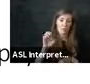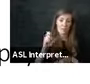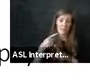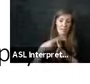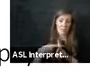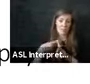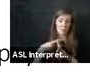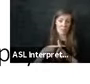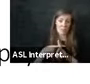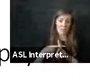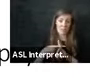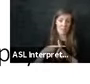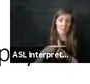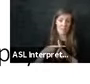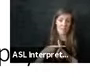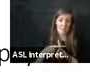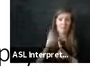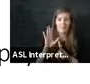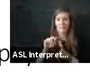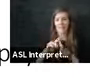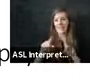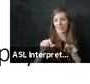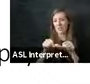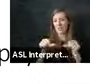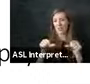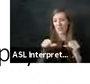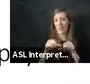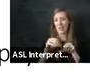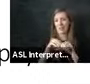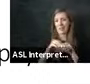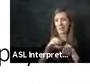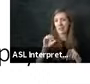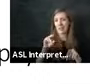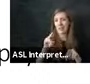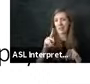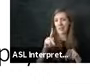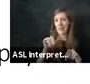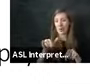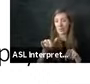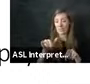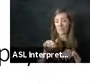by different regions of the county to take into account the greater population